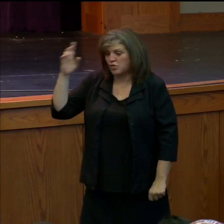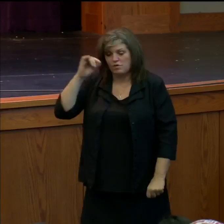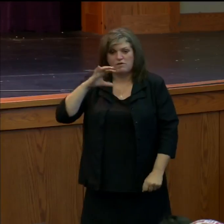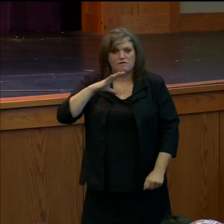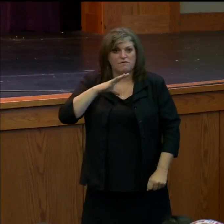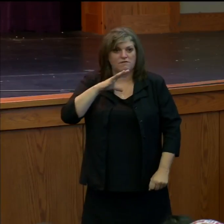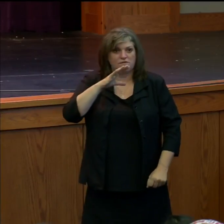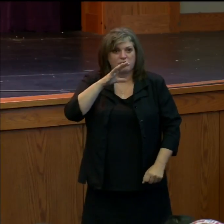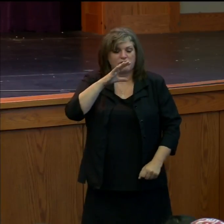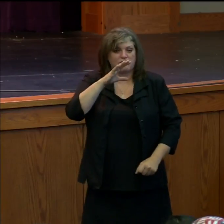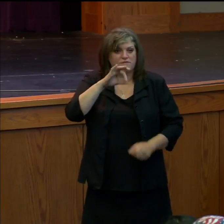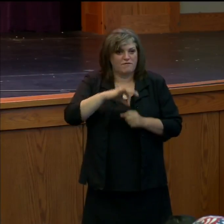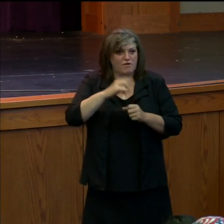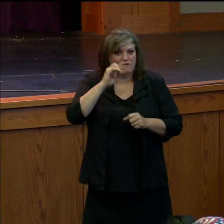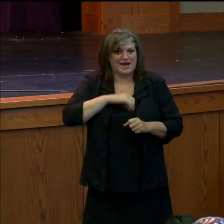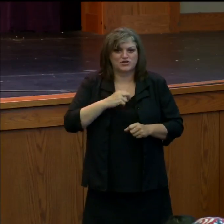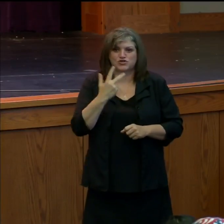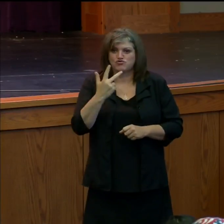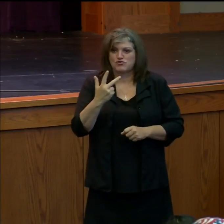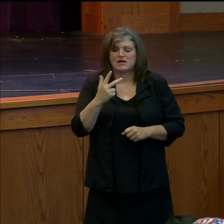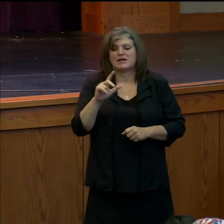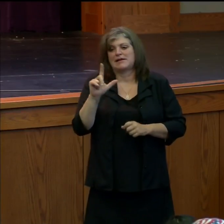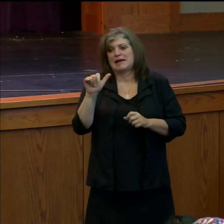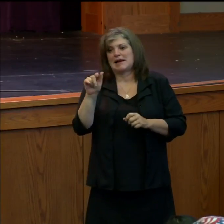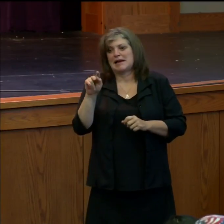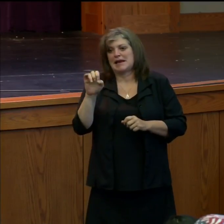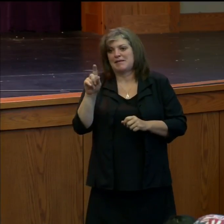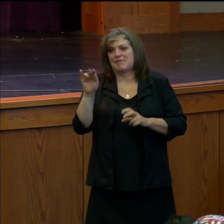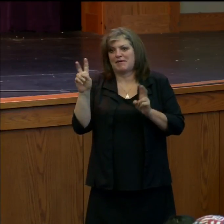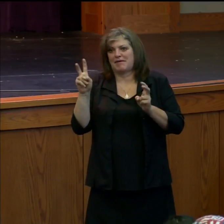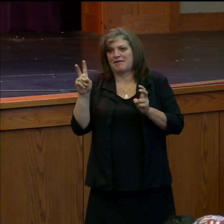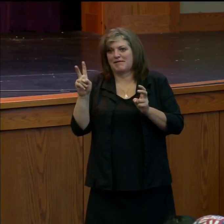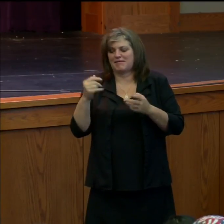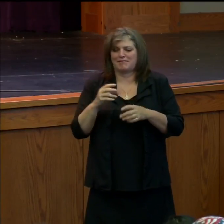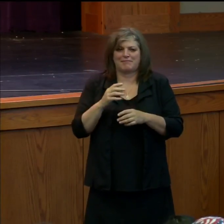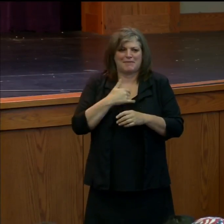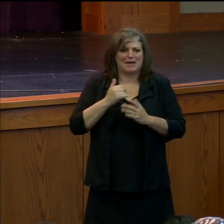LAME DUCK MEMBERS WHICH IS ONE REASON WHY THE CONSTITUTION AS